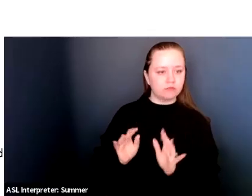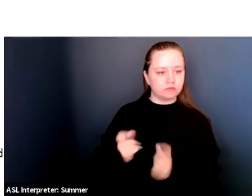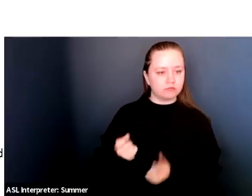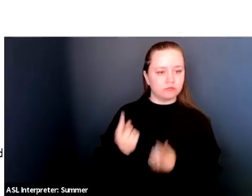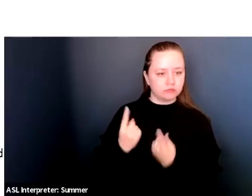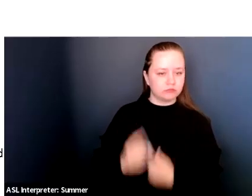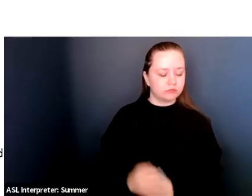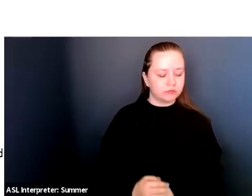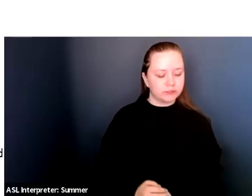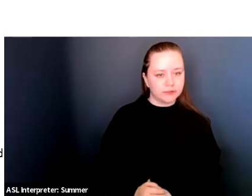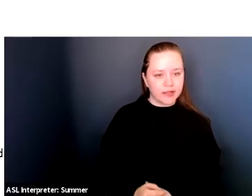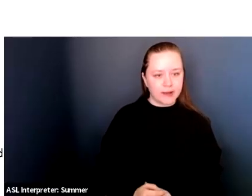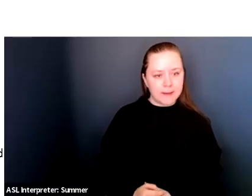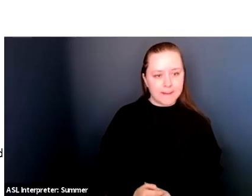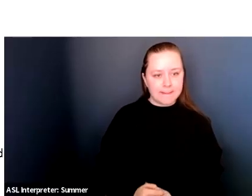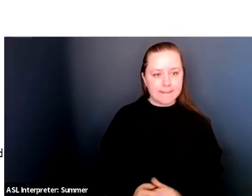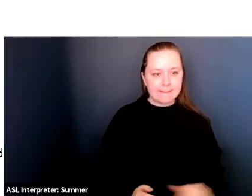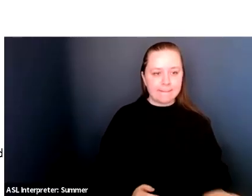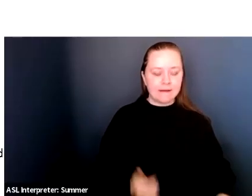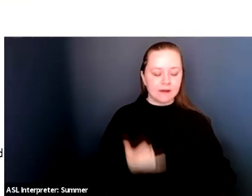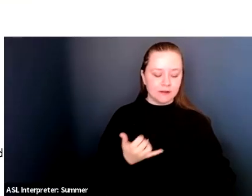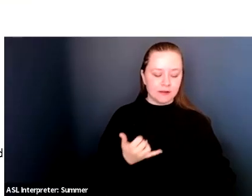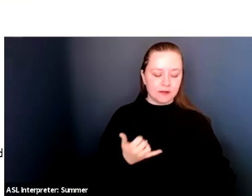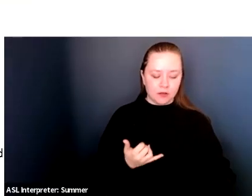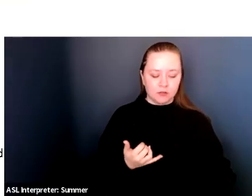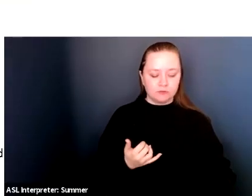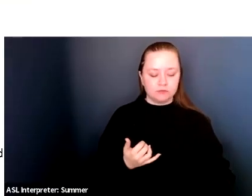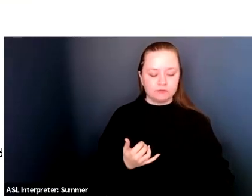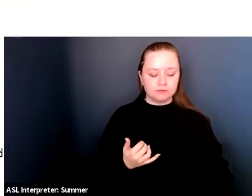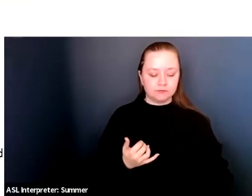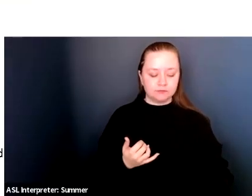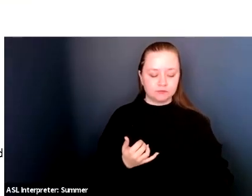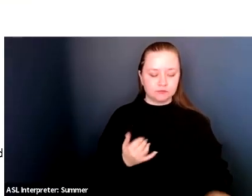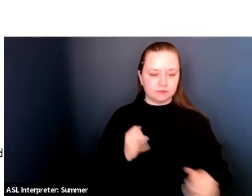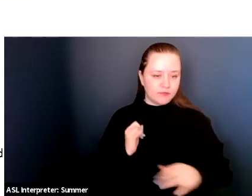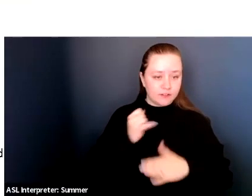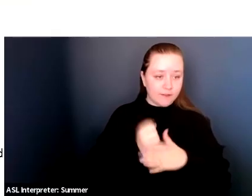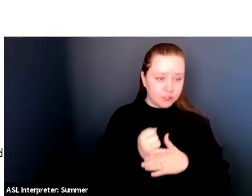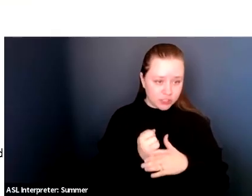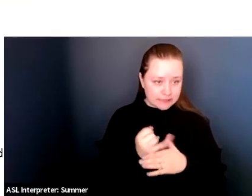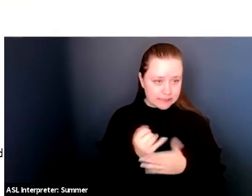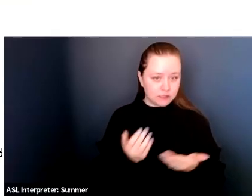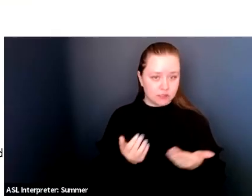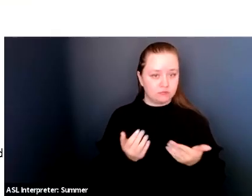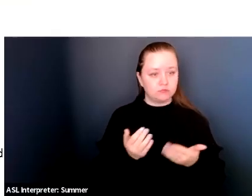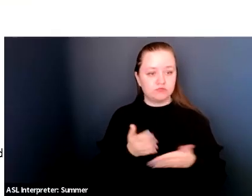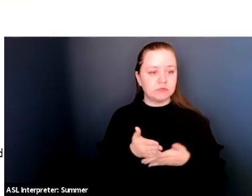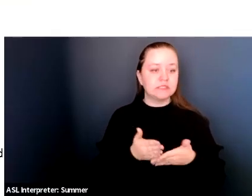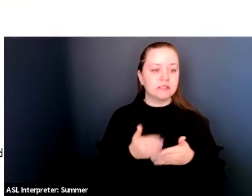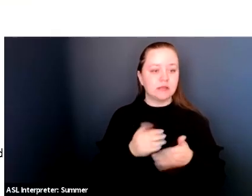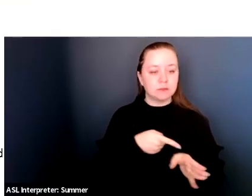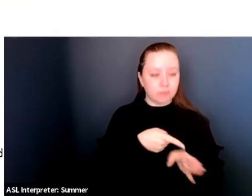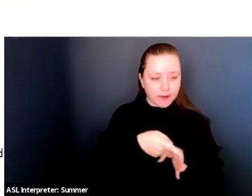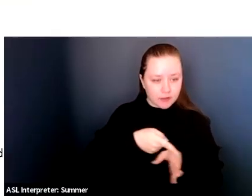Finally, we want to think about interventions. So what are some specialized interventions that can happen for people with mobility disabilities?